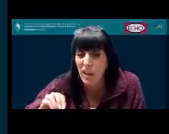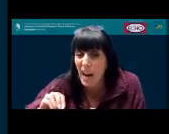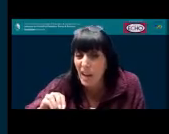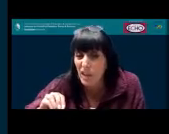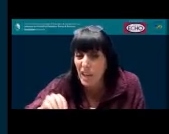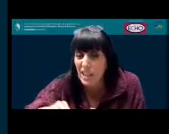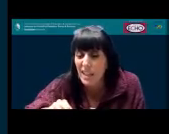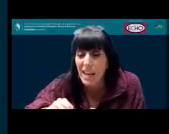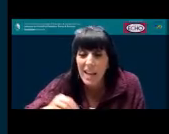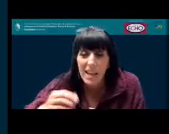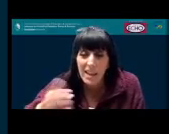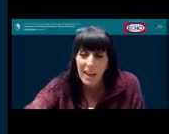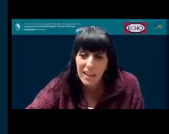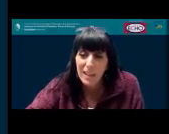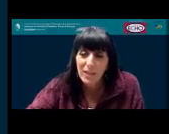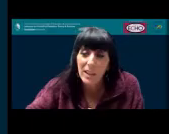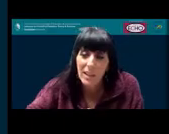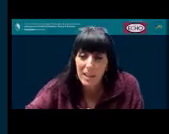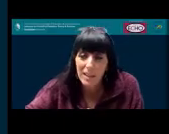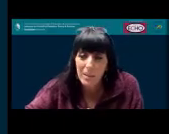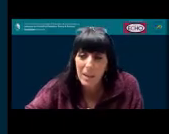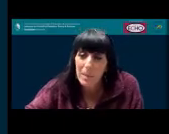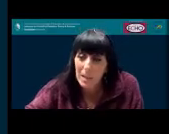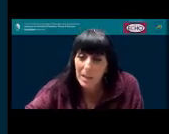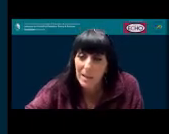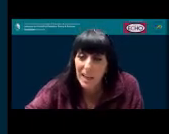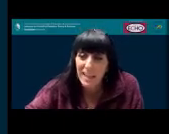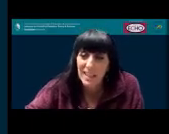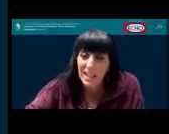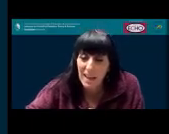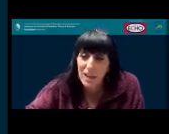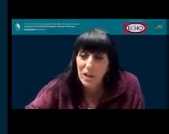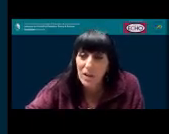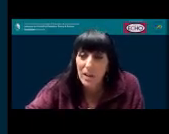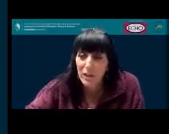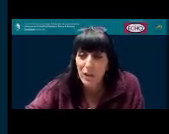your address that is for us to be able to send thank you gifts